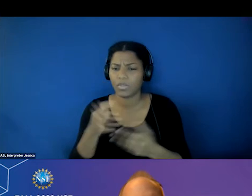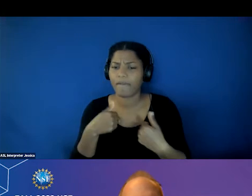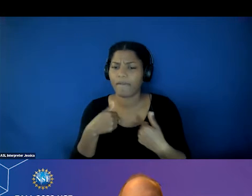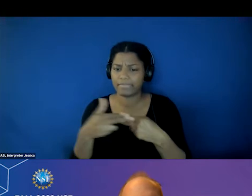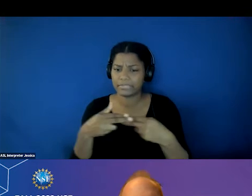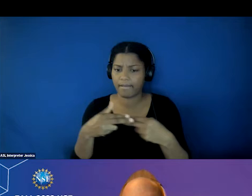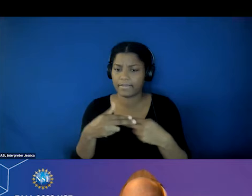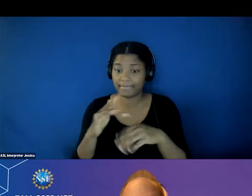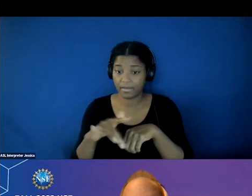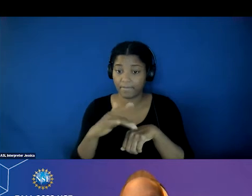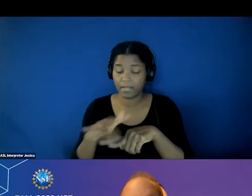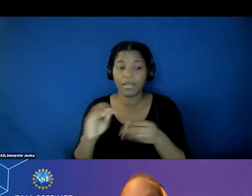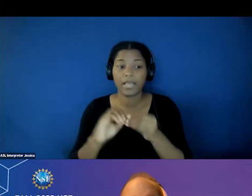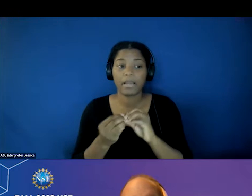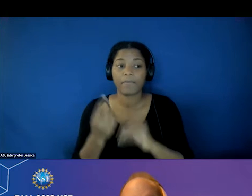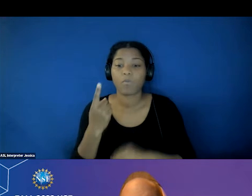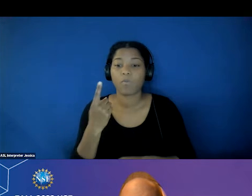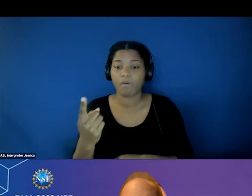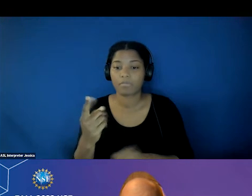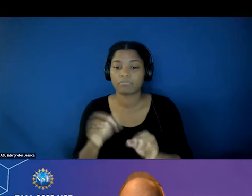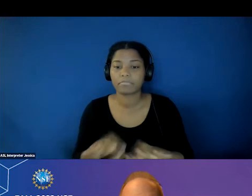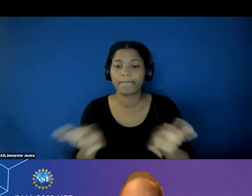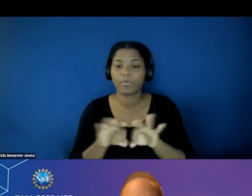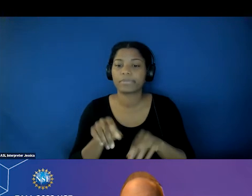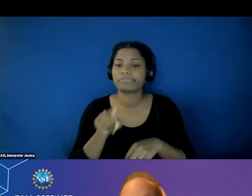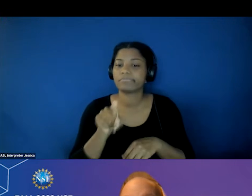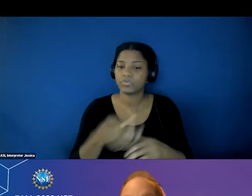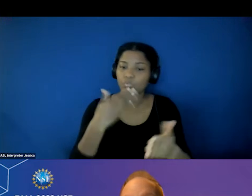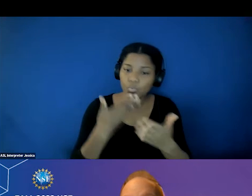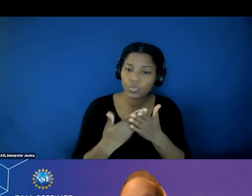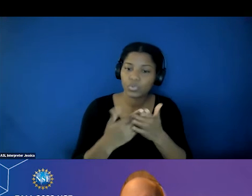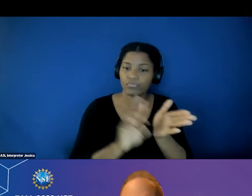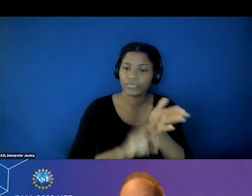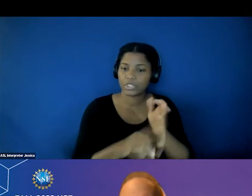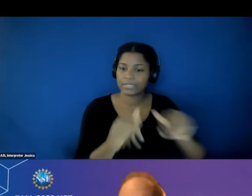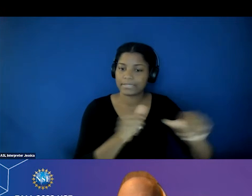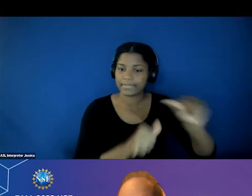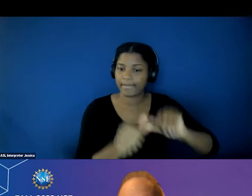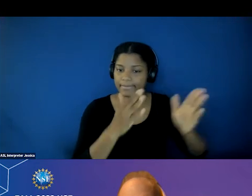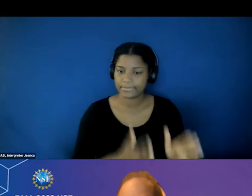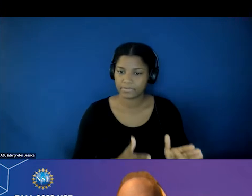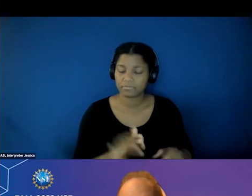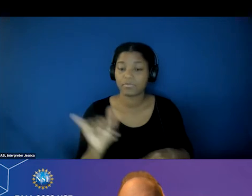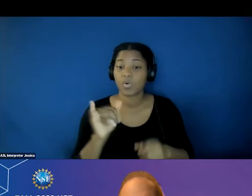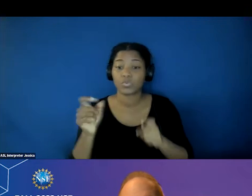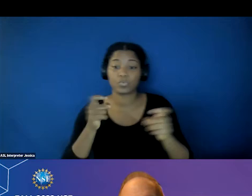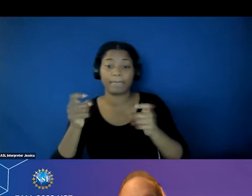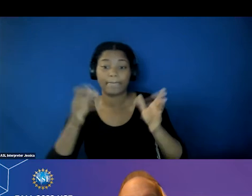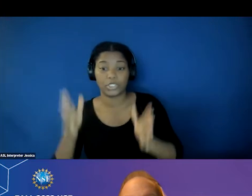But number one here at the top is, "Being a good research scientist is one thing, being a good manager is quite another." So,